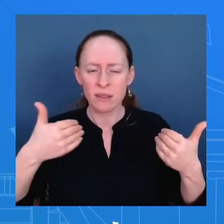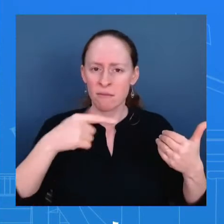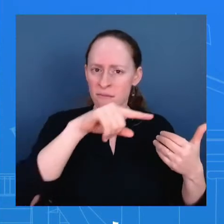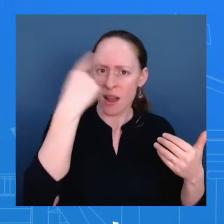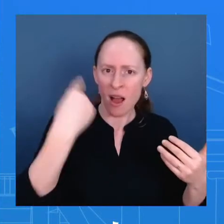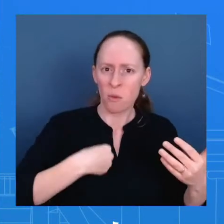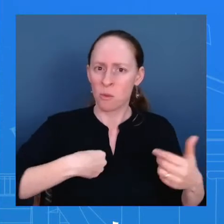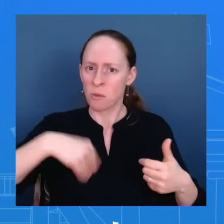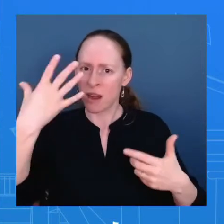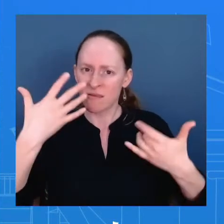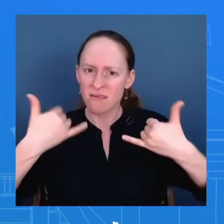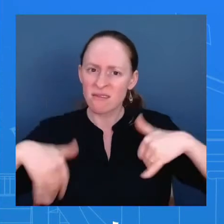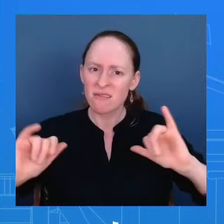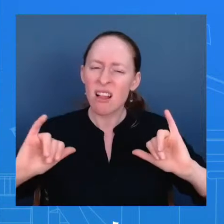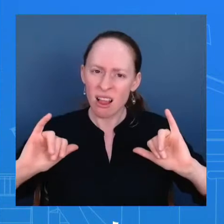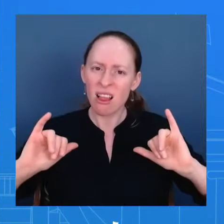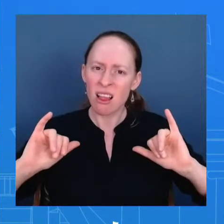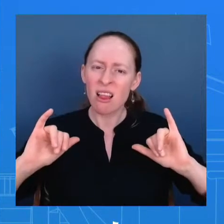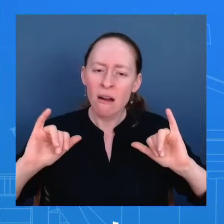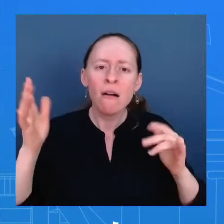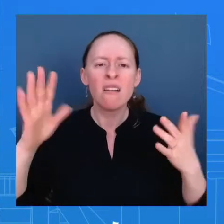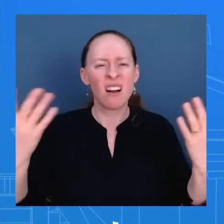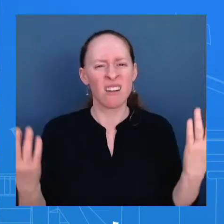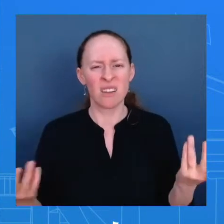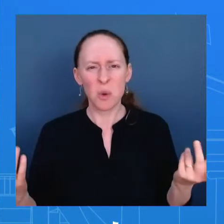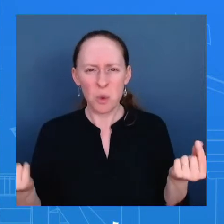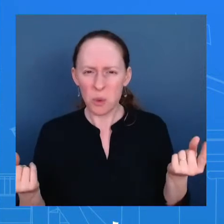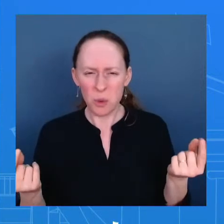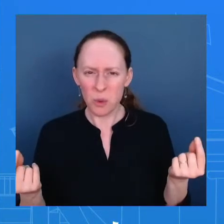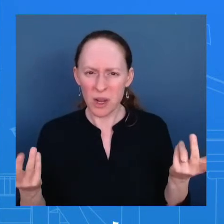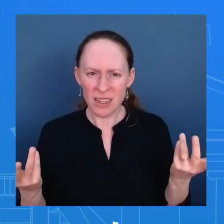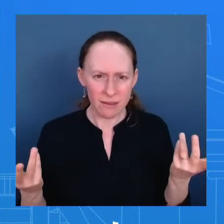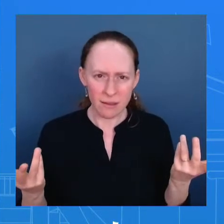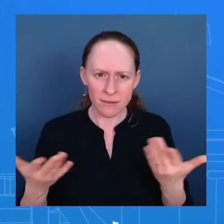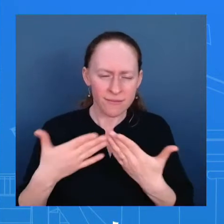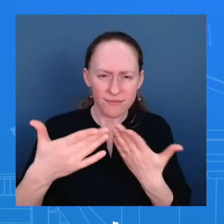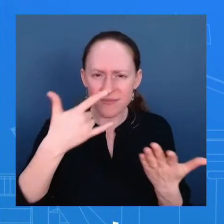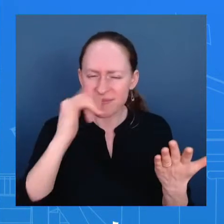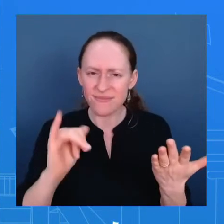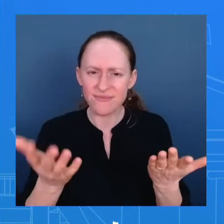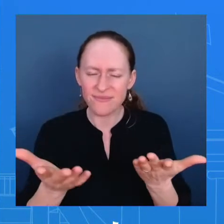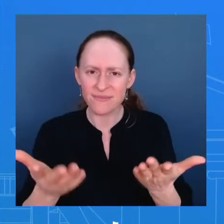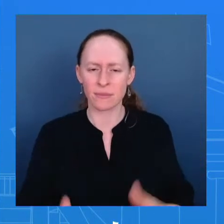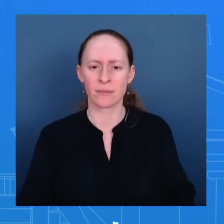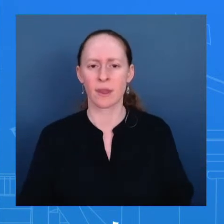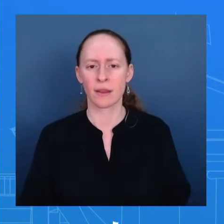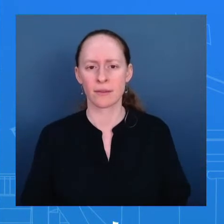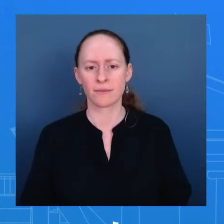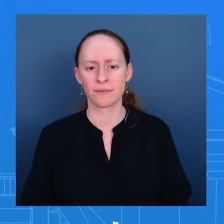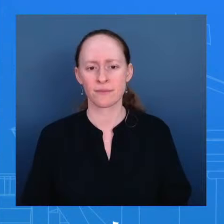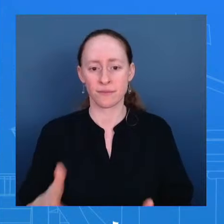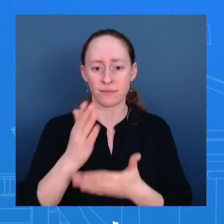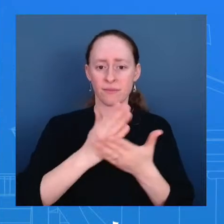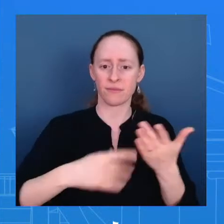And did he respond to -- you know, a parent asked that a holiday be made out of the anniversary of the Brown vs. Board of Education --